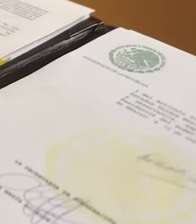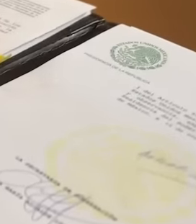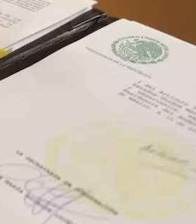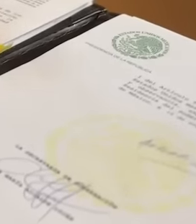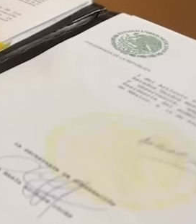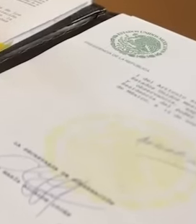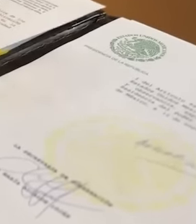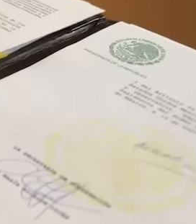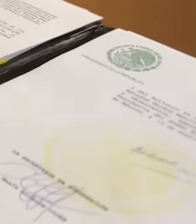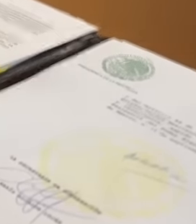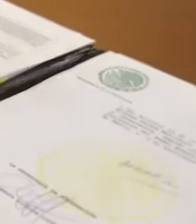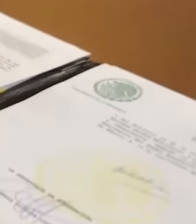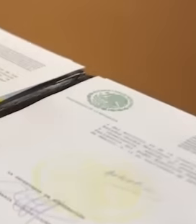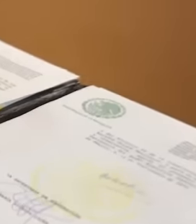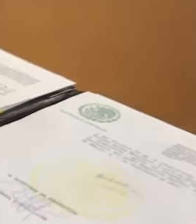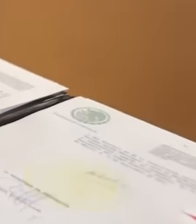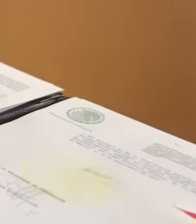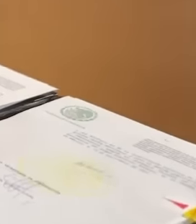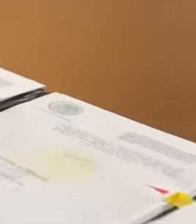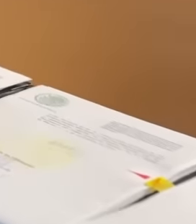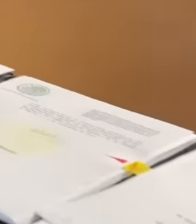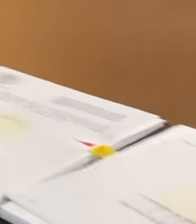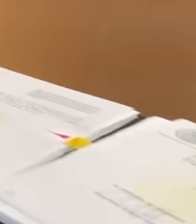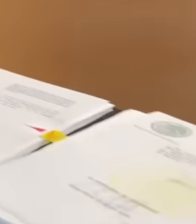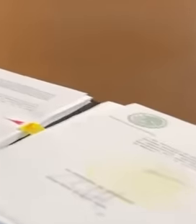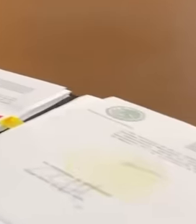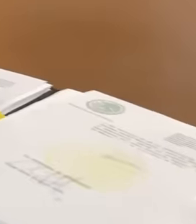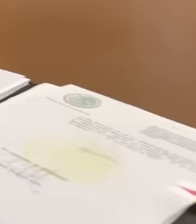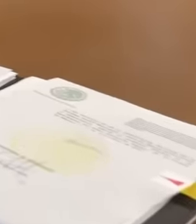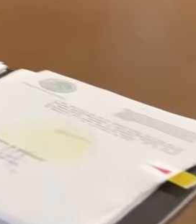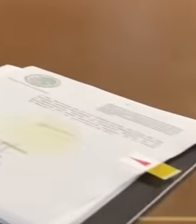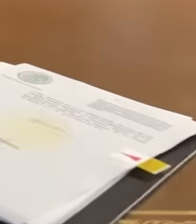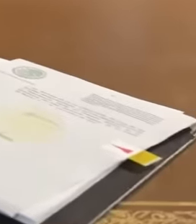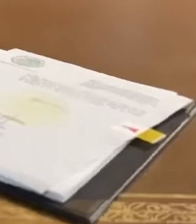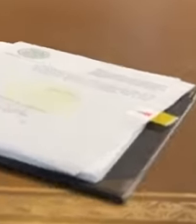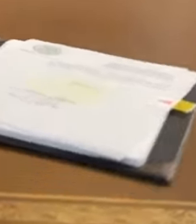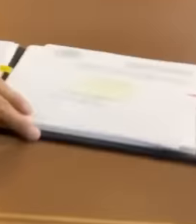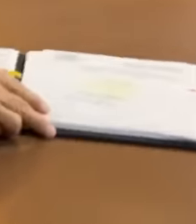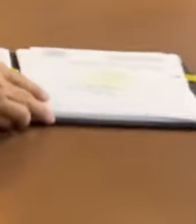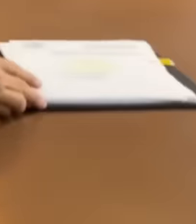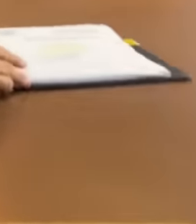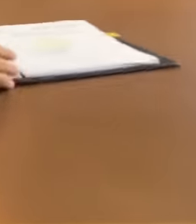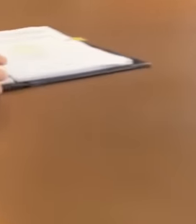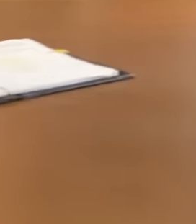promoted by former President Andrés Manuel López Obrador is putting